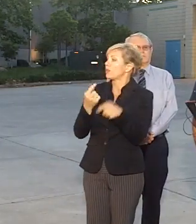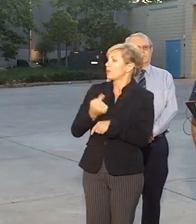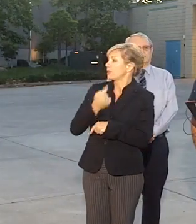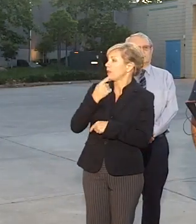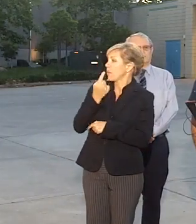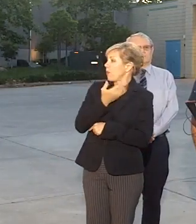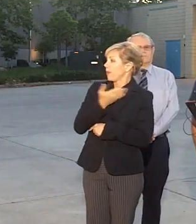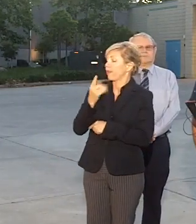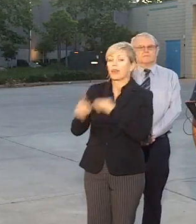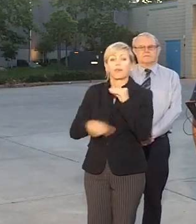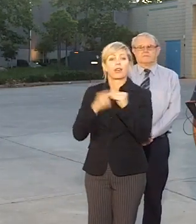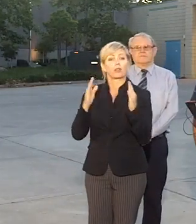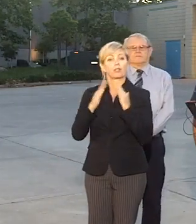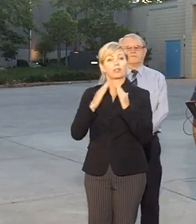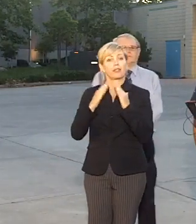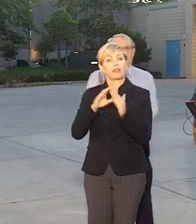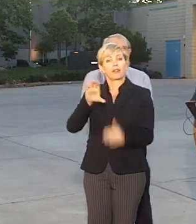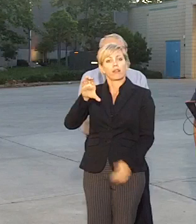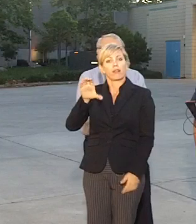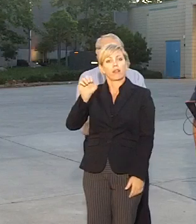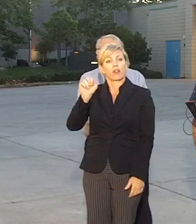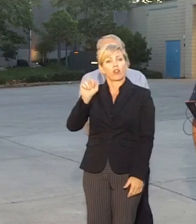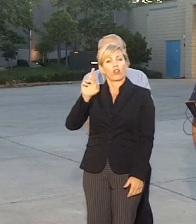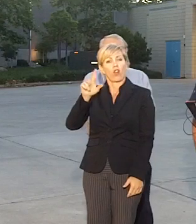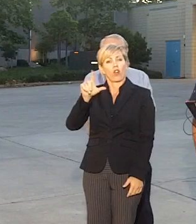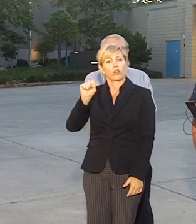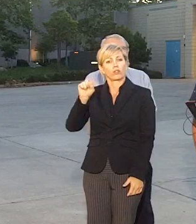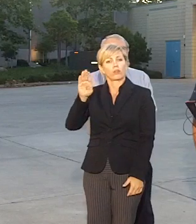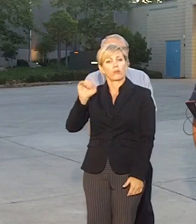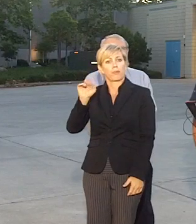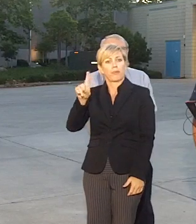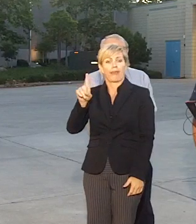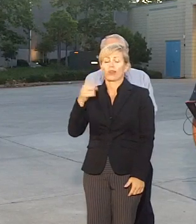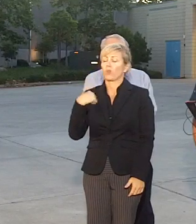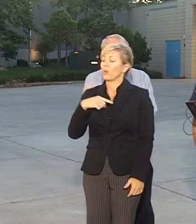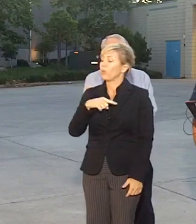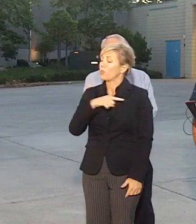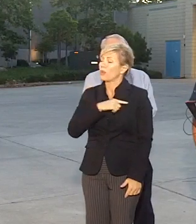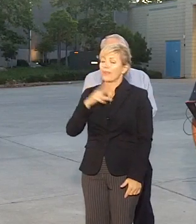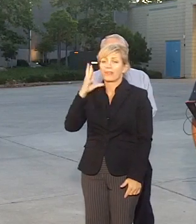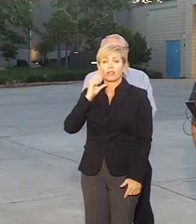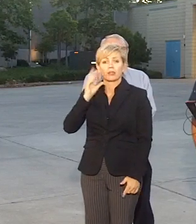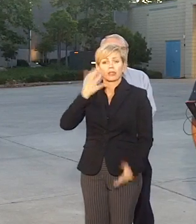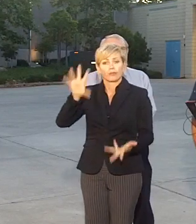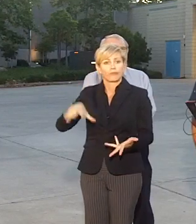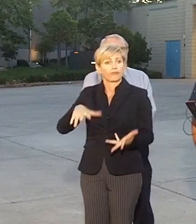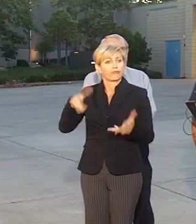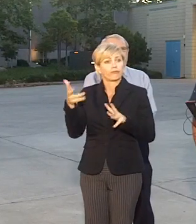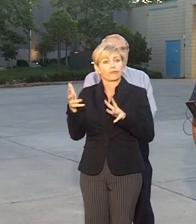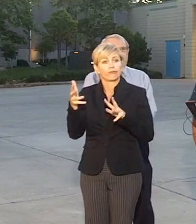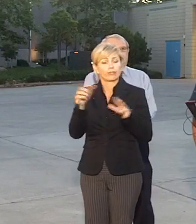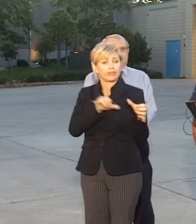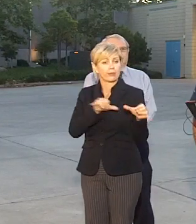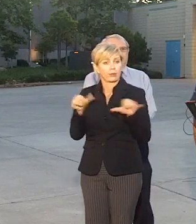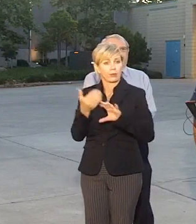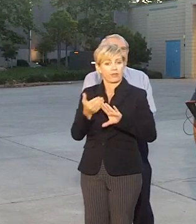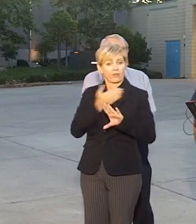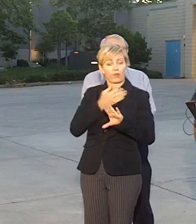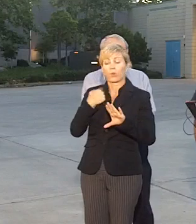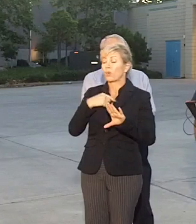of Carlsbad we've had many devastating events similar to this and we've had tragic events in